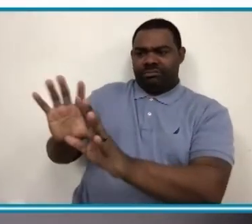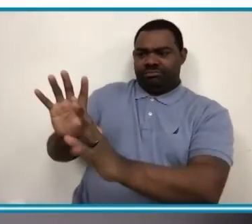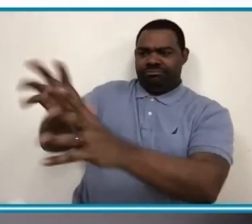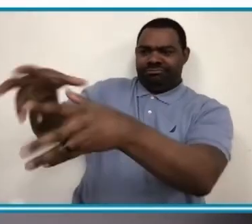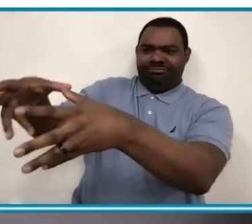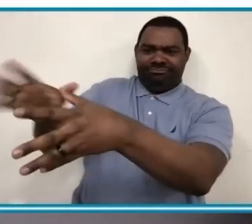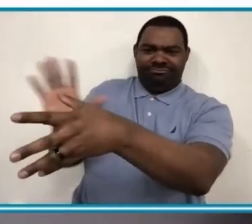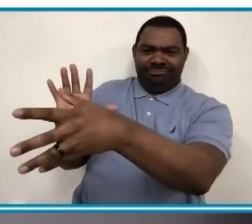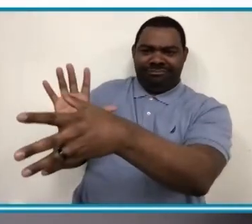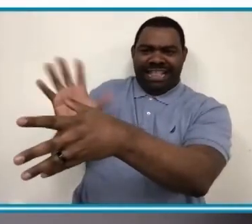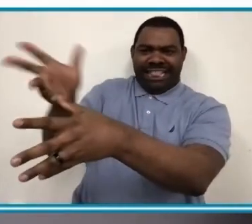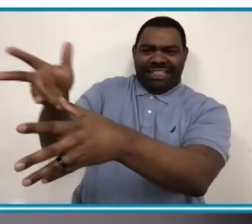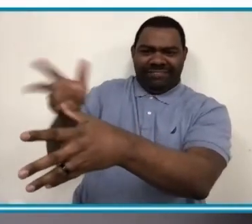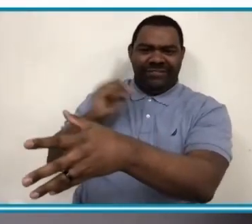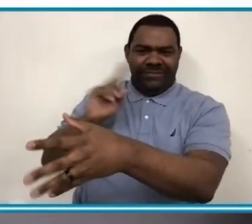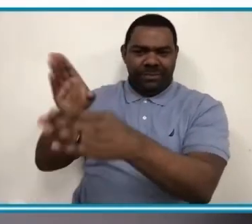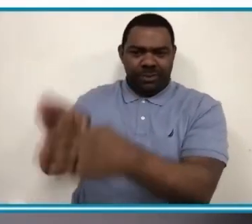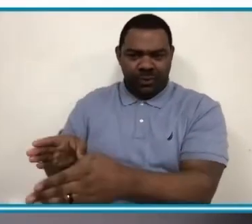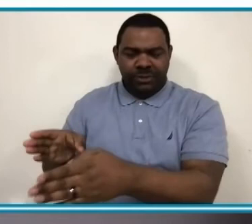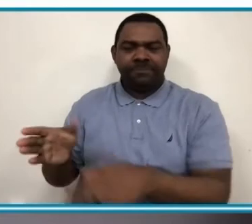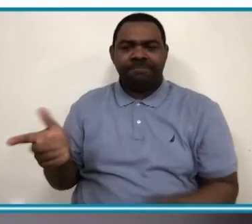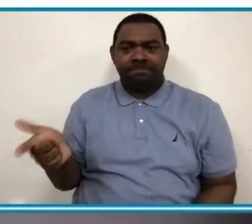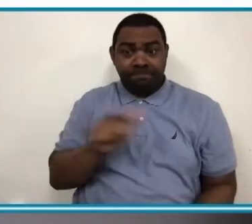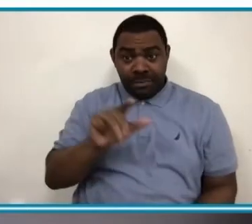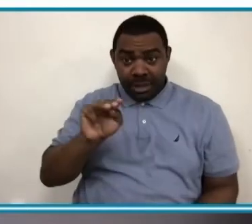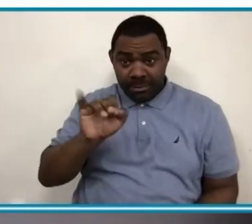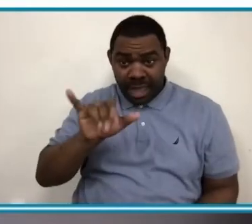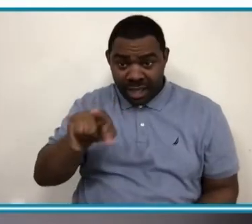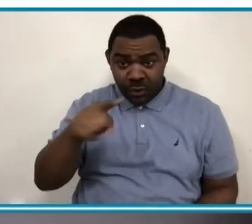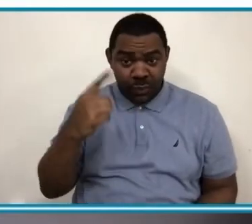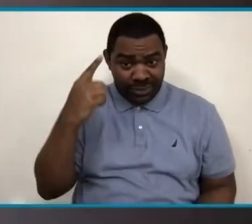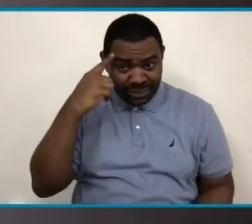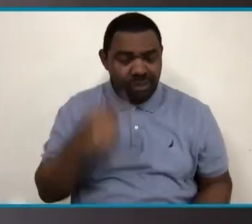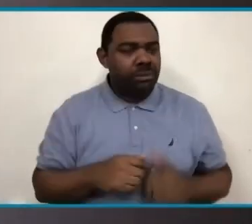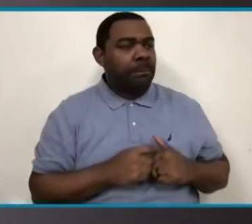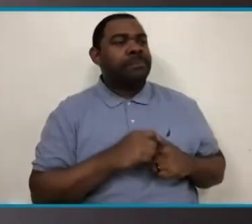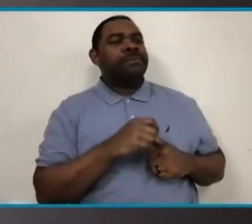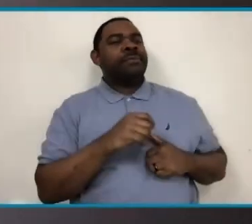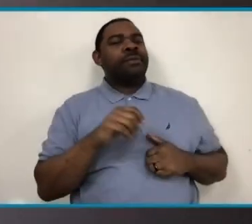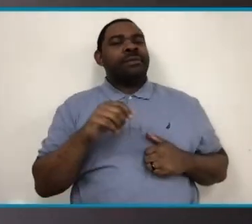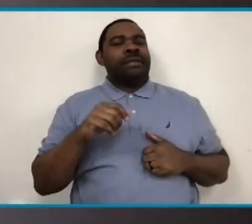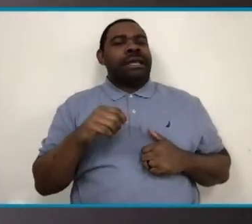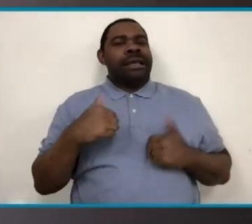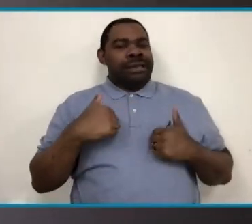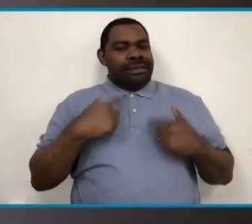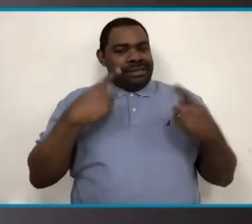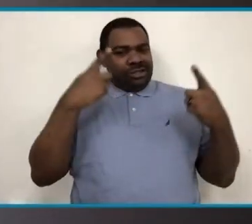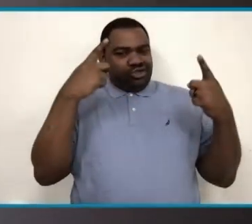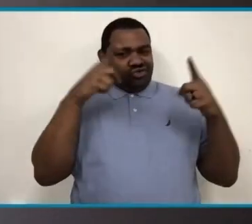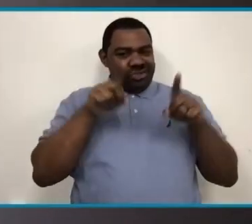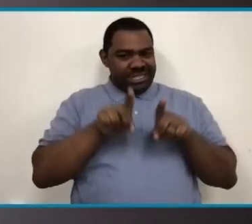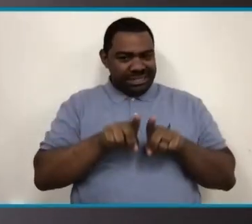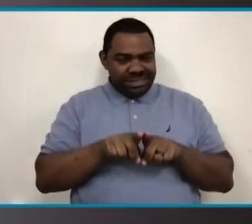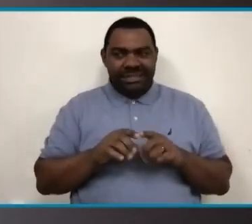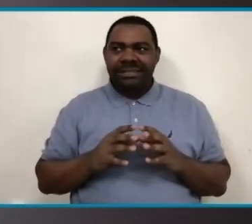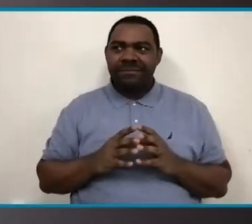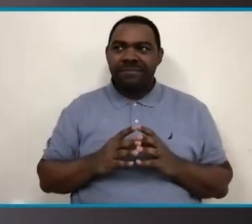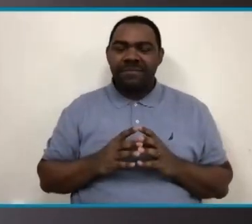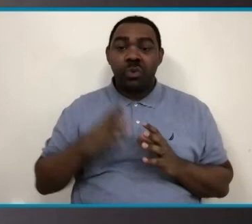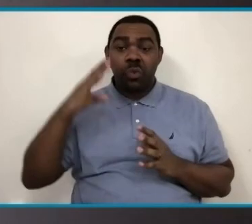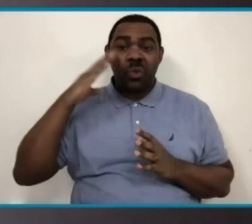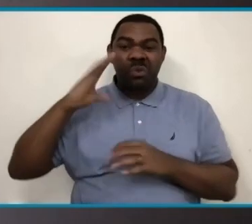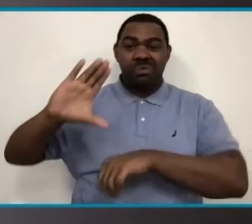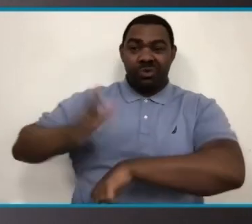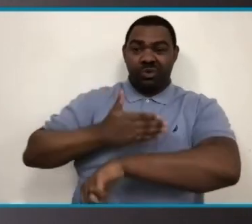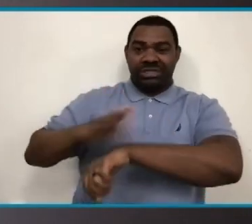I agree and I feel that the complexity of the music is what makes it so unique to each